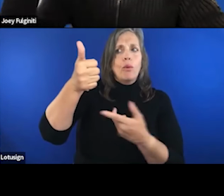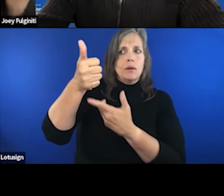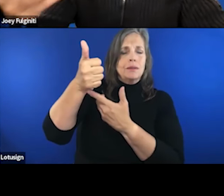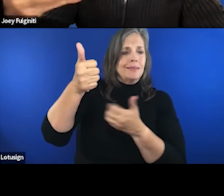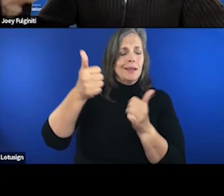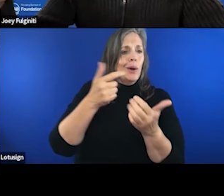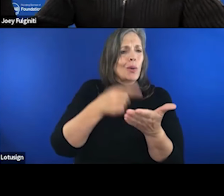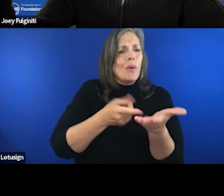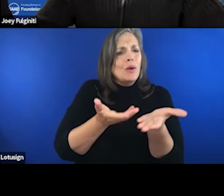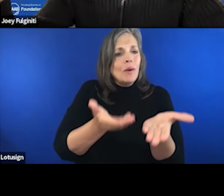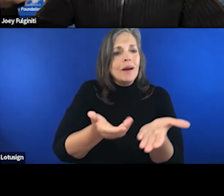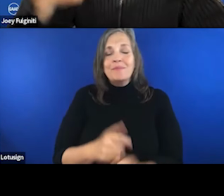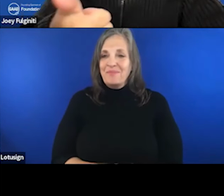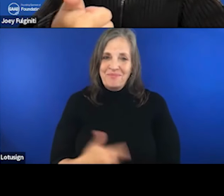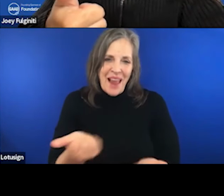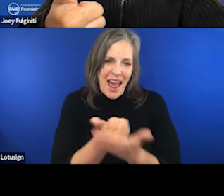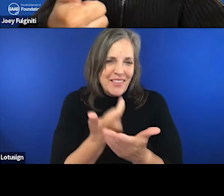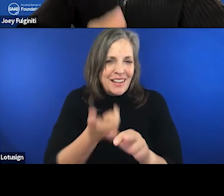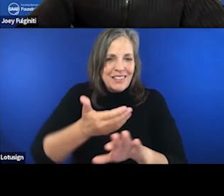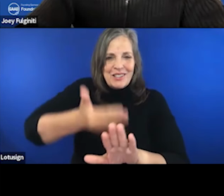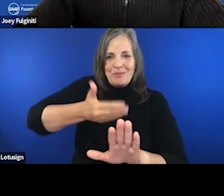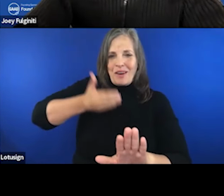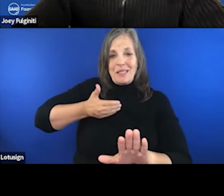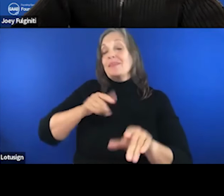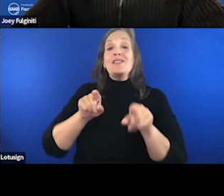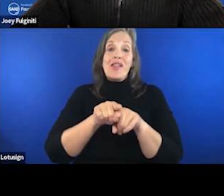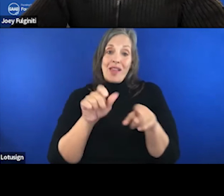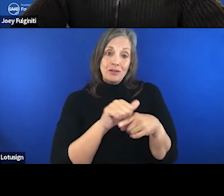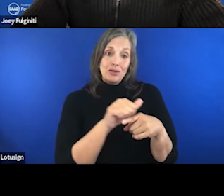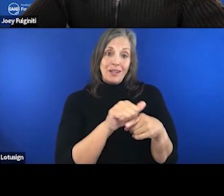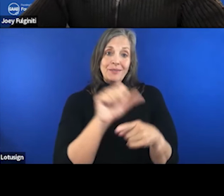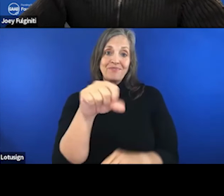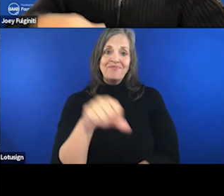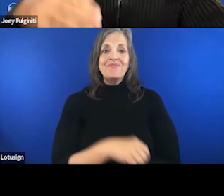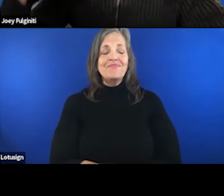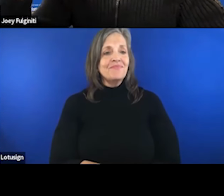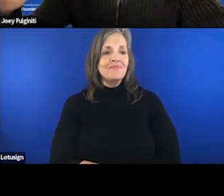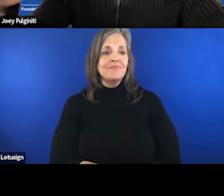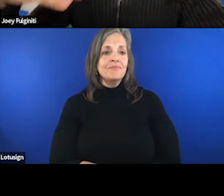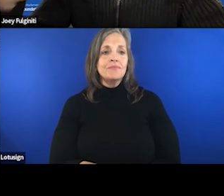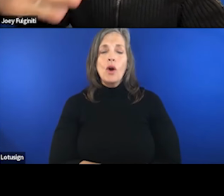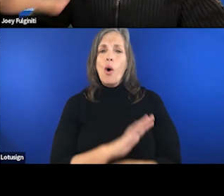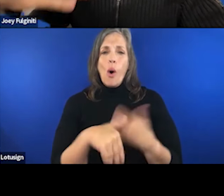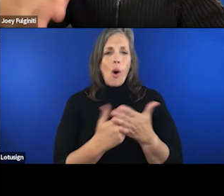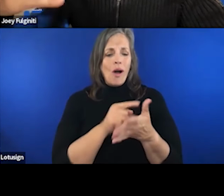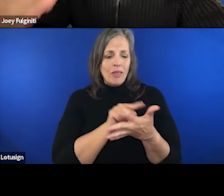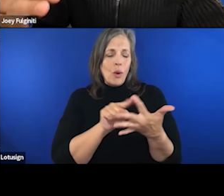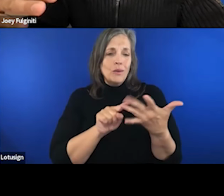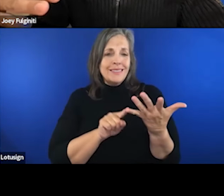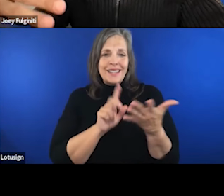that I just previously mentioned like training um is all something that a designer can go out and do